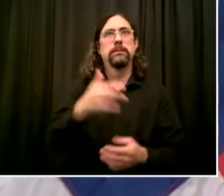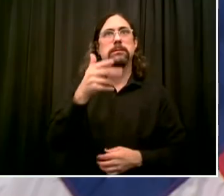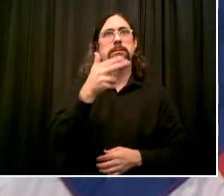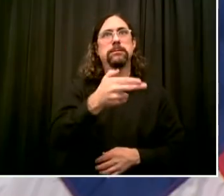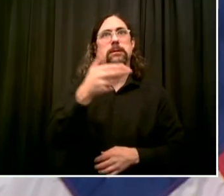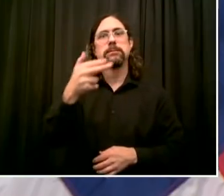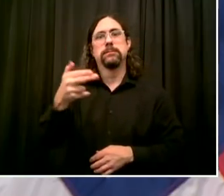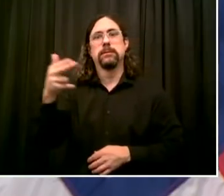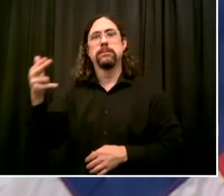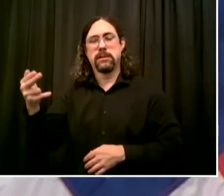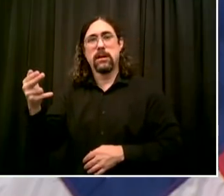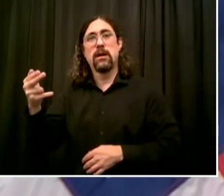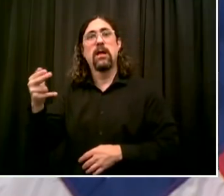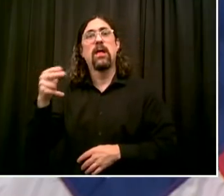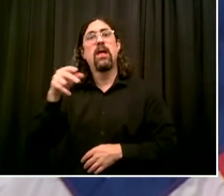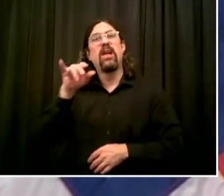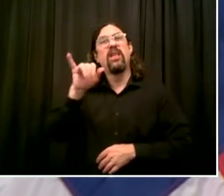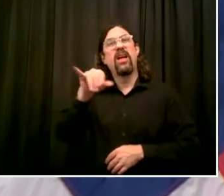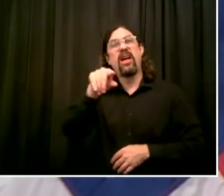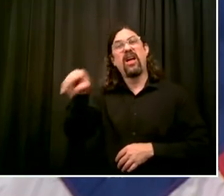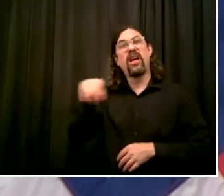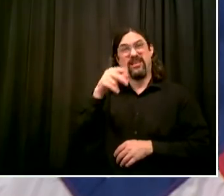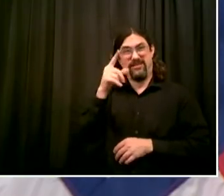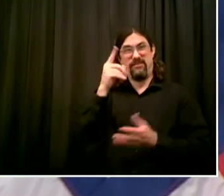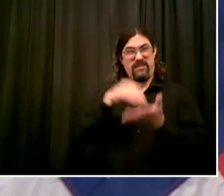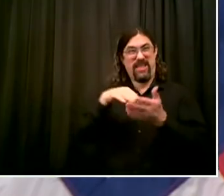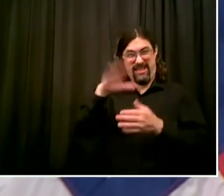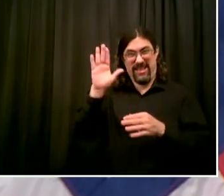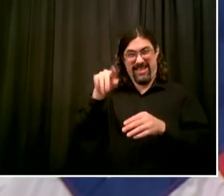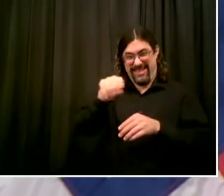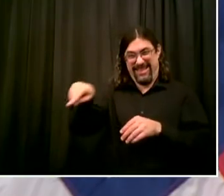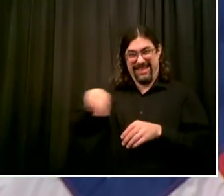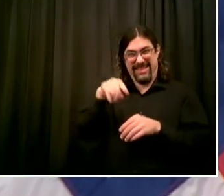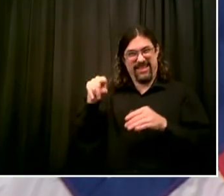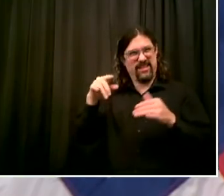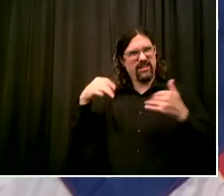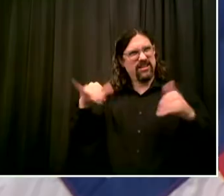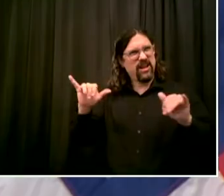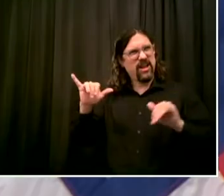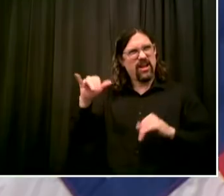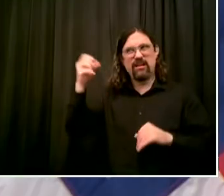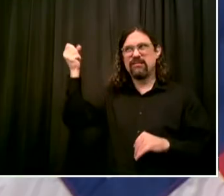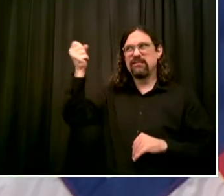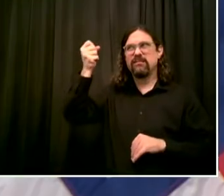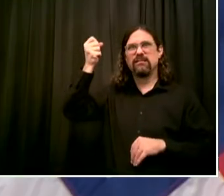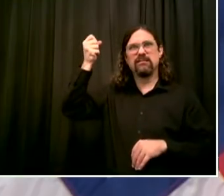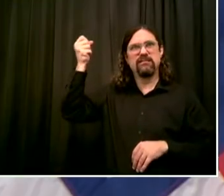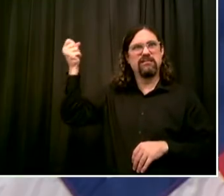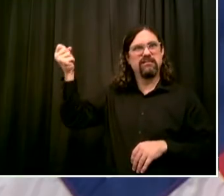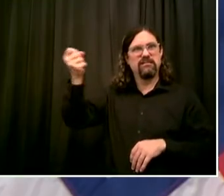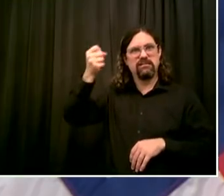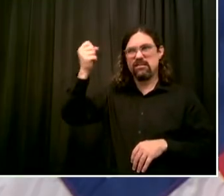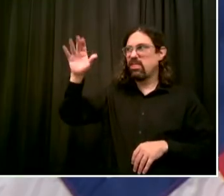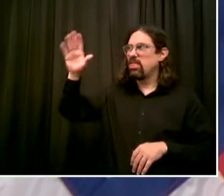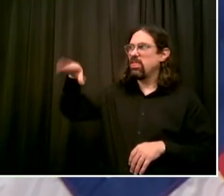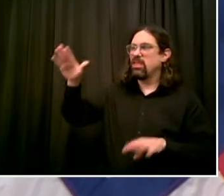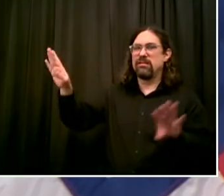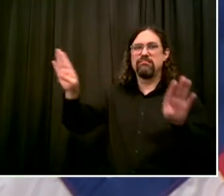INDICTMENT . WE NEED THE PRICE OF CARG INAND ILLEGAL FIREARM INNEYOW RK CITY TO BEEF HELD . WE NEED THE PEOPLE WHO ARE CAUGHT TO BE